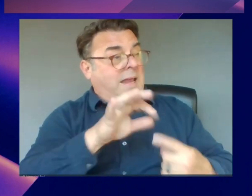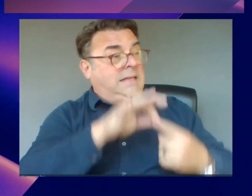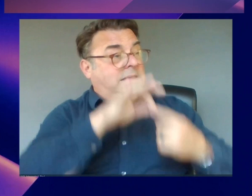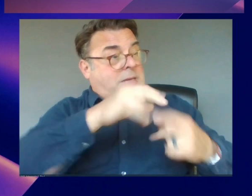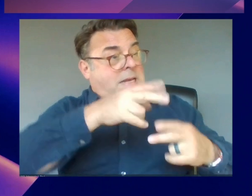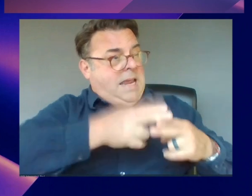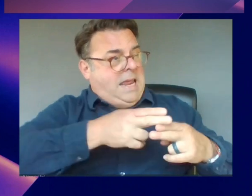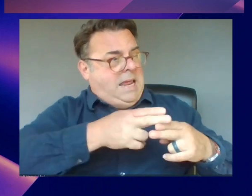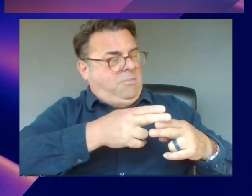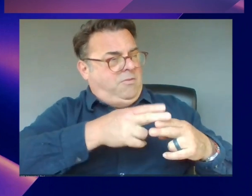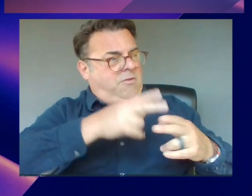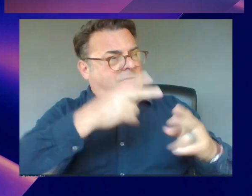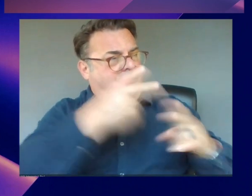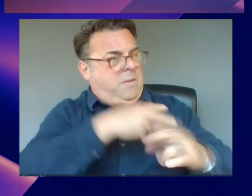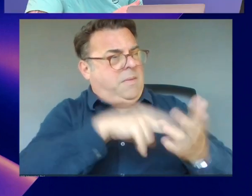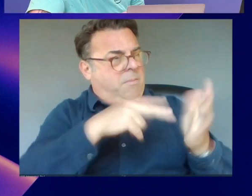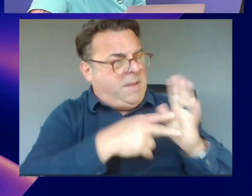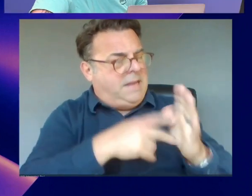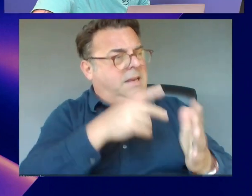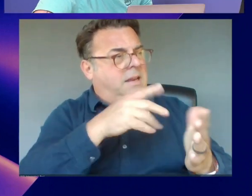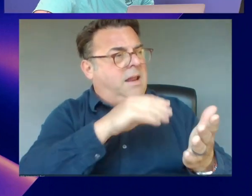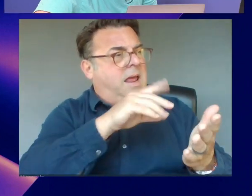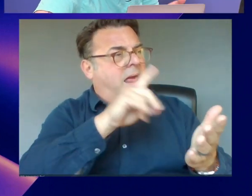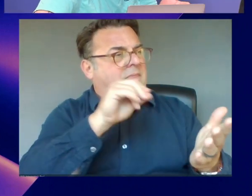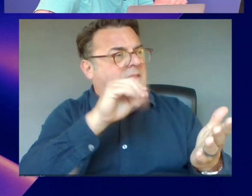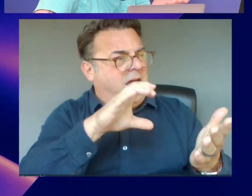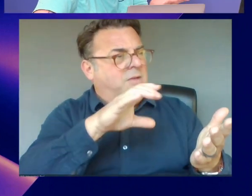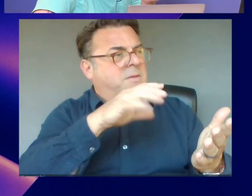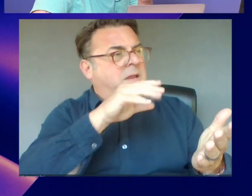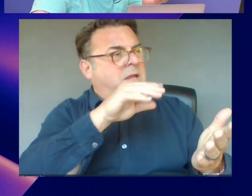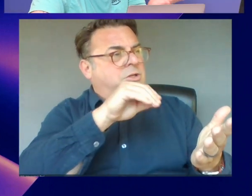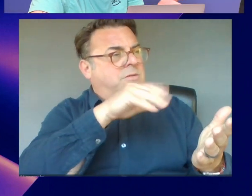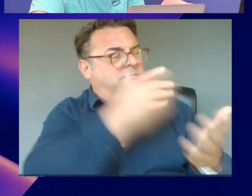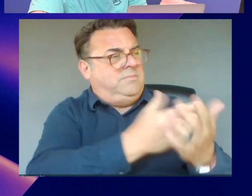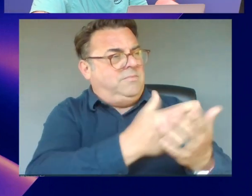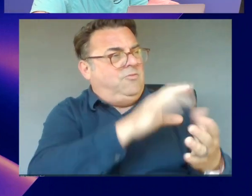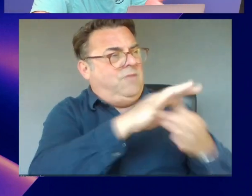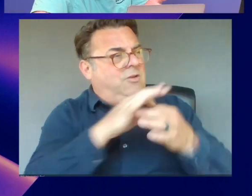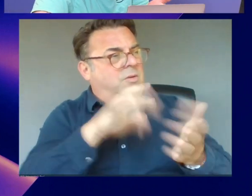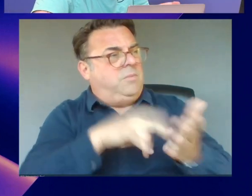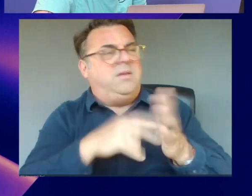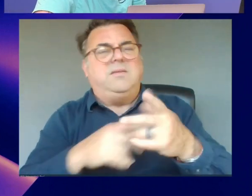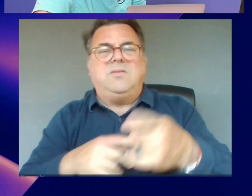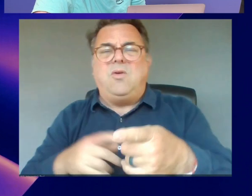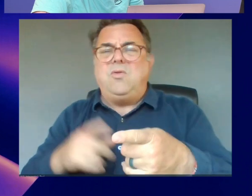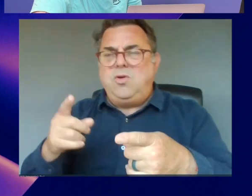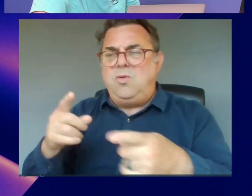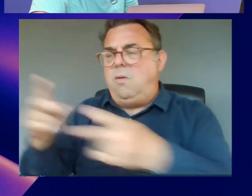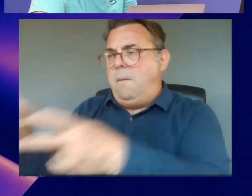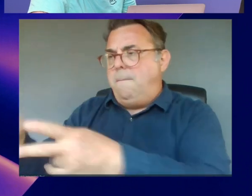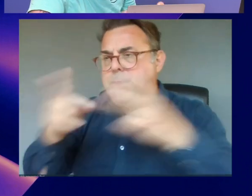to find the documentation about what that exception meant. Absolutely. - You pulled in essentially some documentation right into the console to tell me